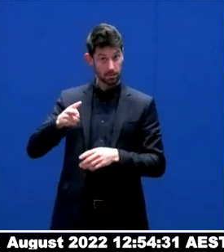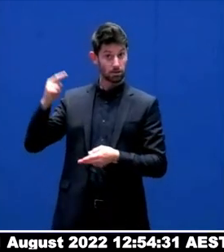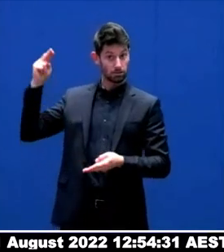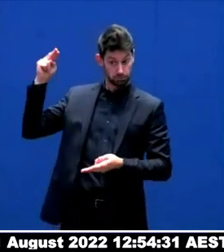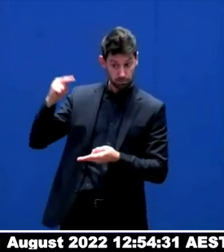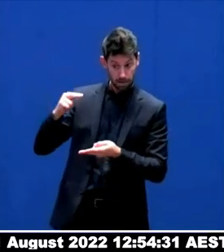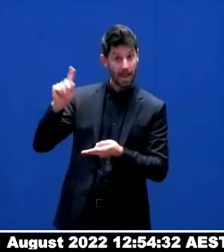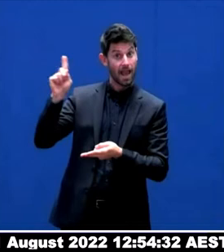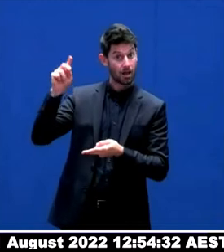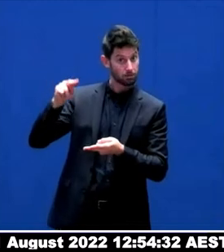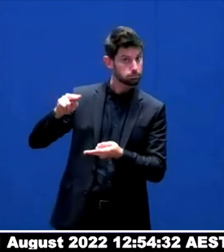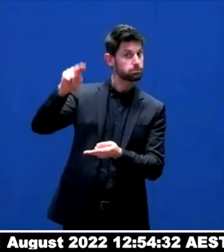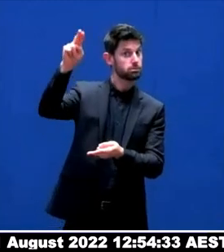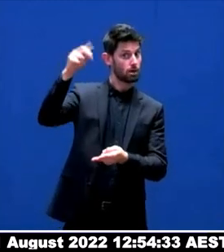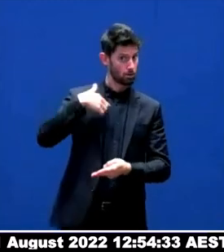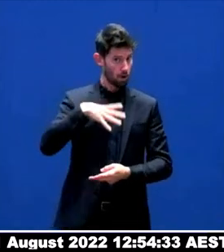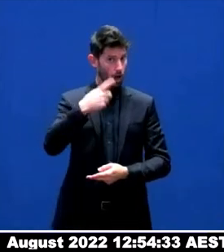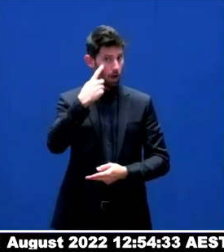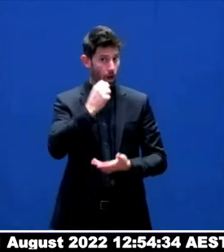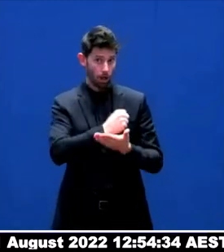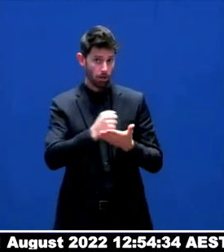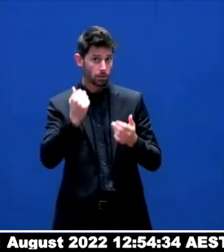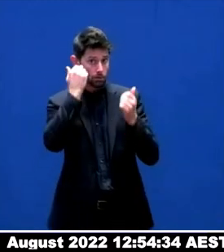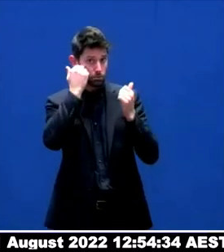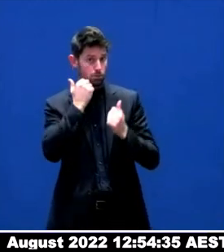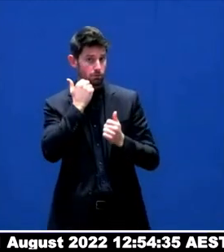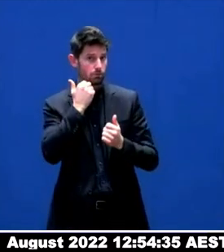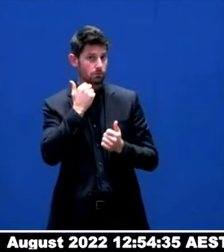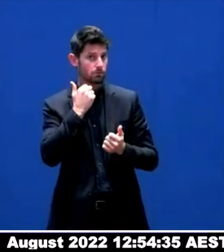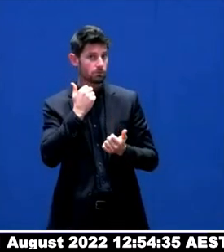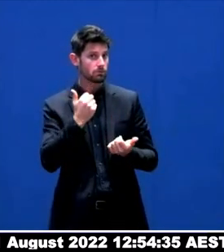are now back at something that was similar to 2019?